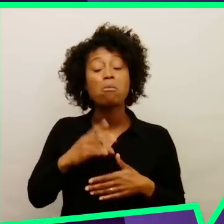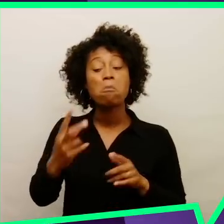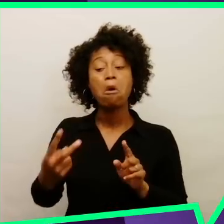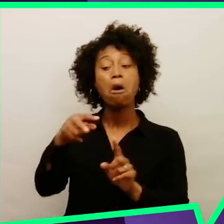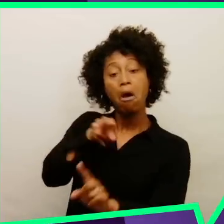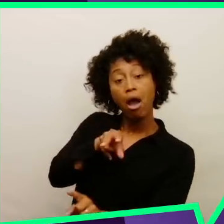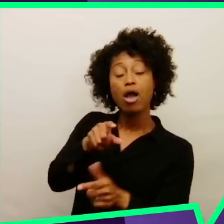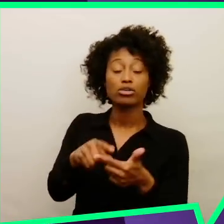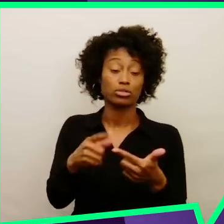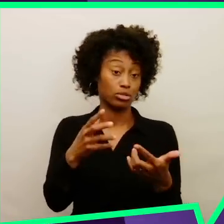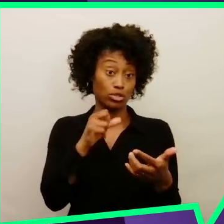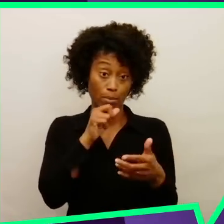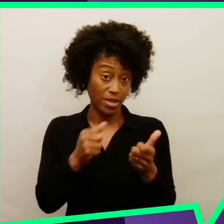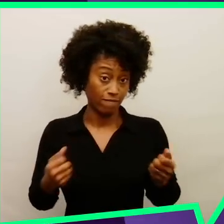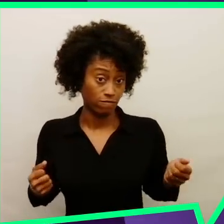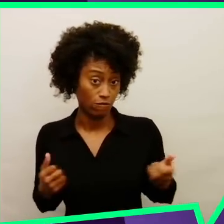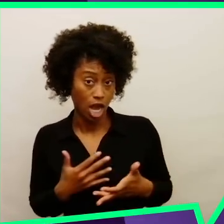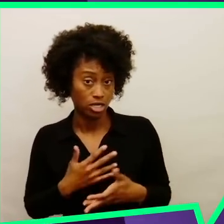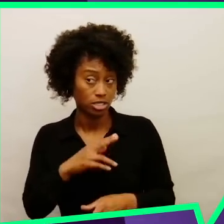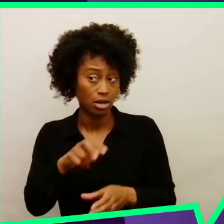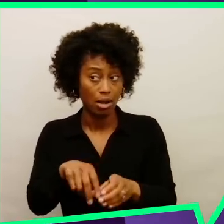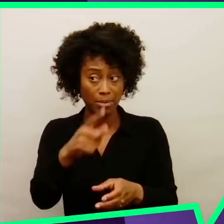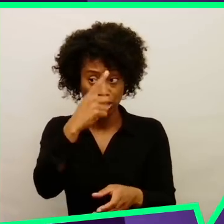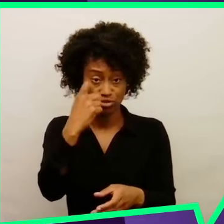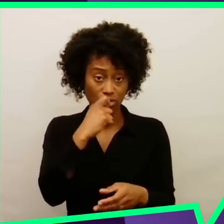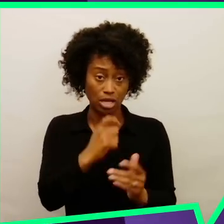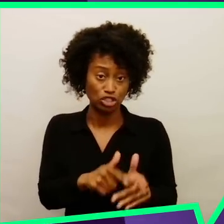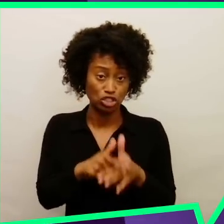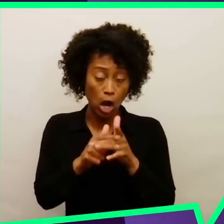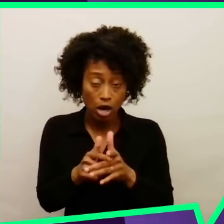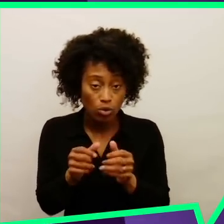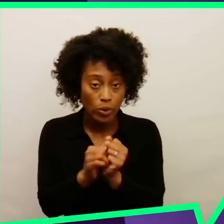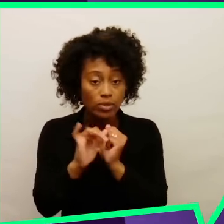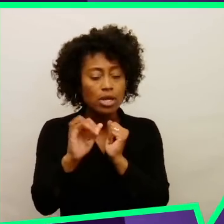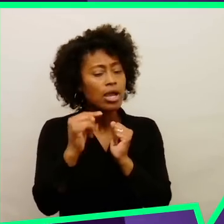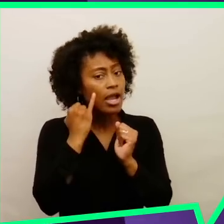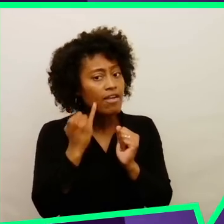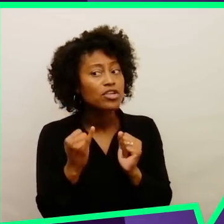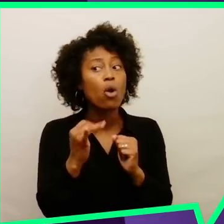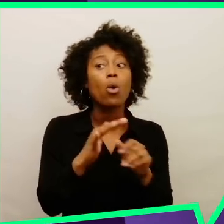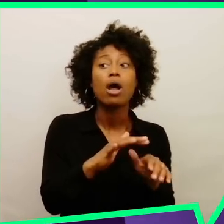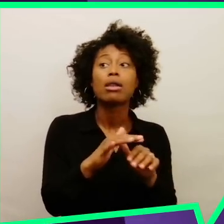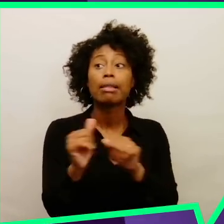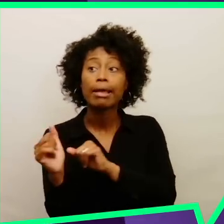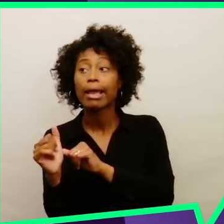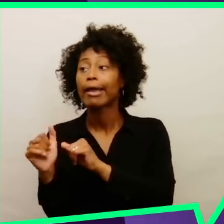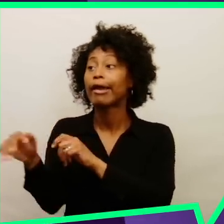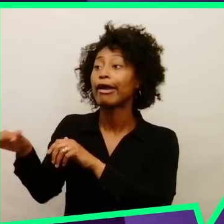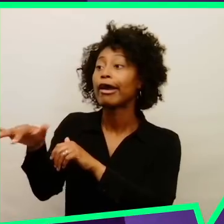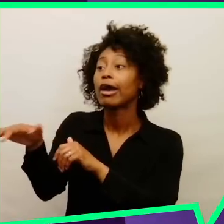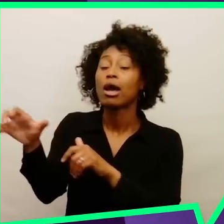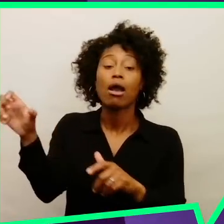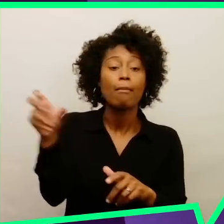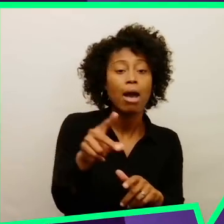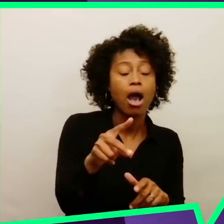And a lot of people really appreciate those alternative perspectives. So don't be afraid to pursue your passions.